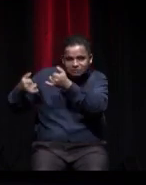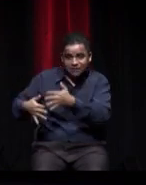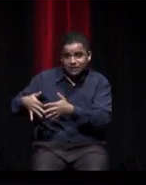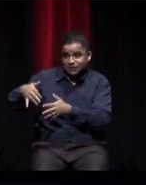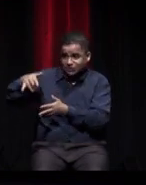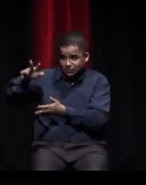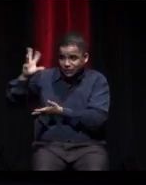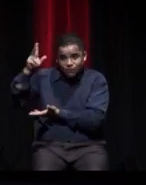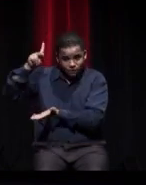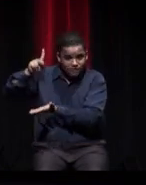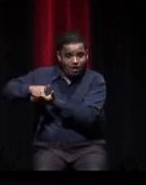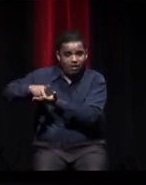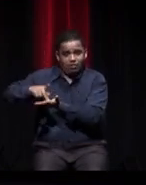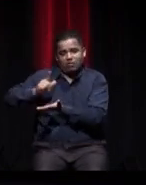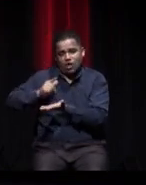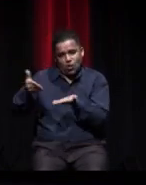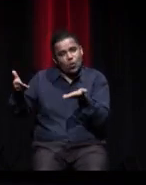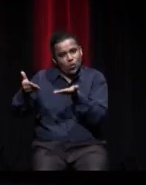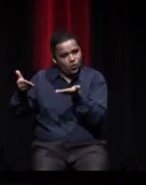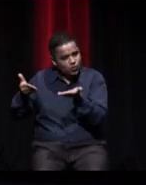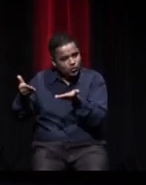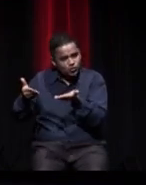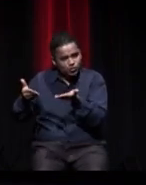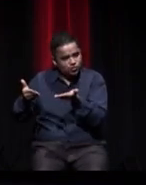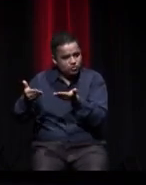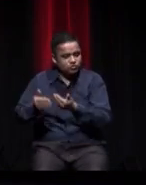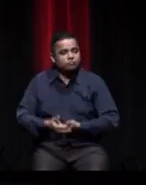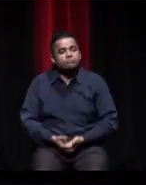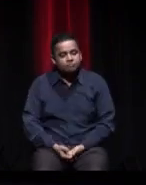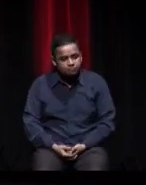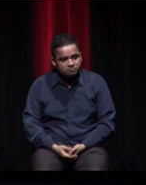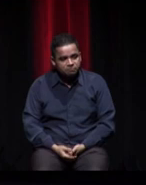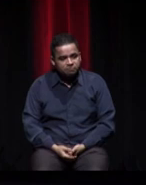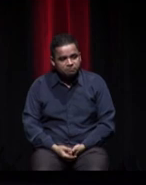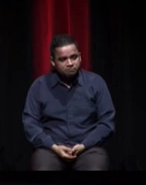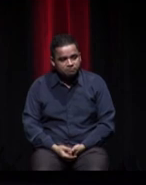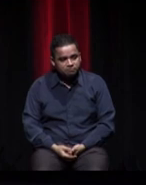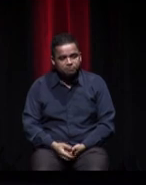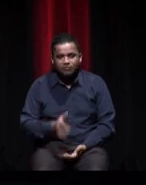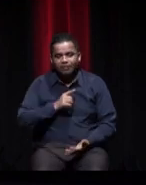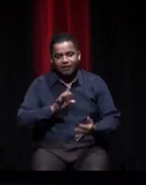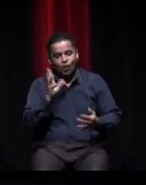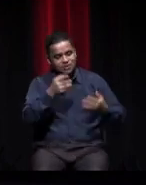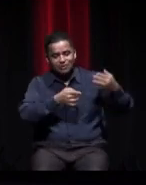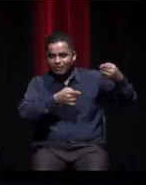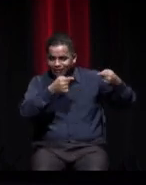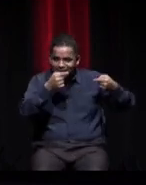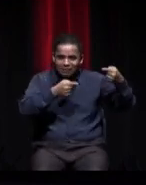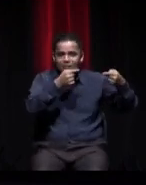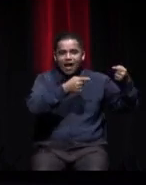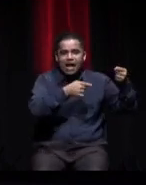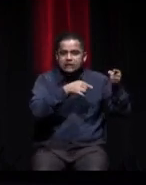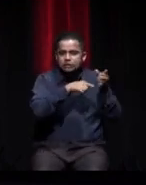which finds itself openly debated today because they're being investigated